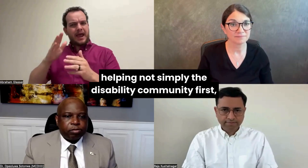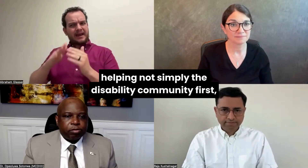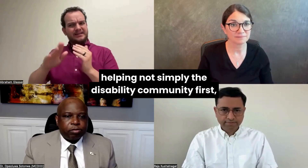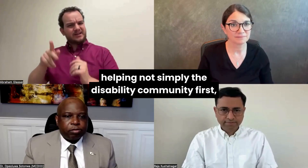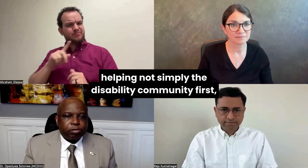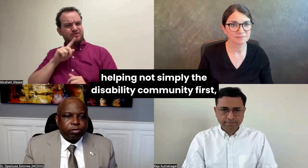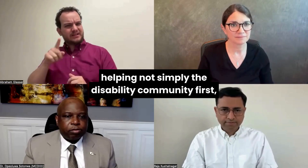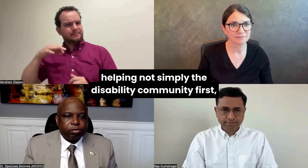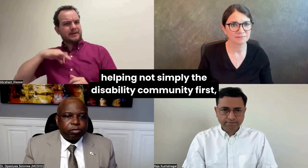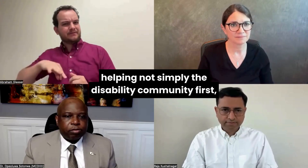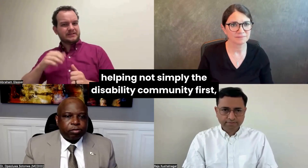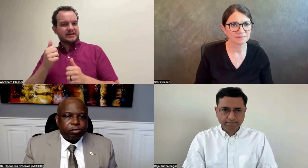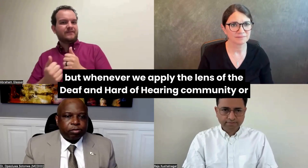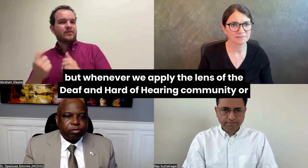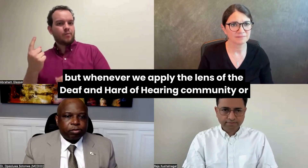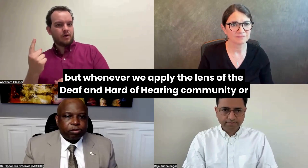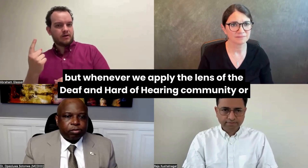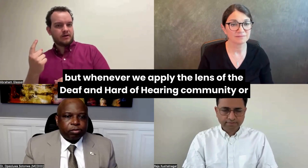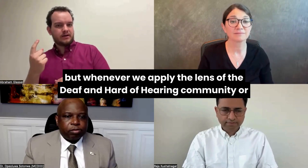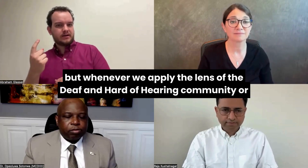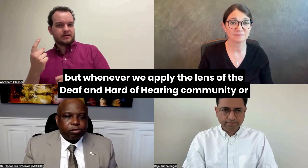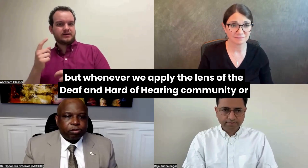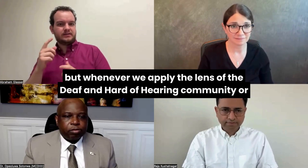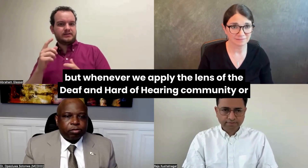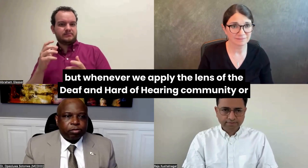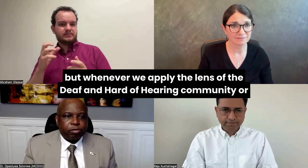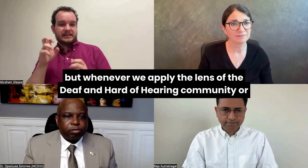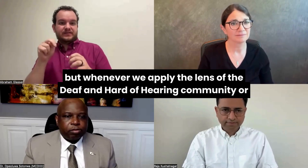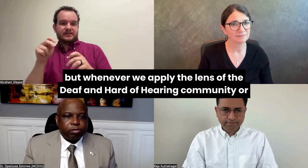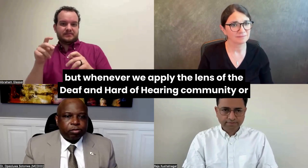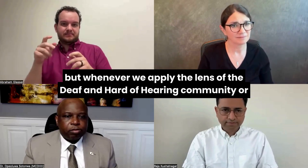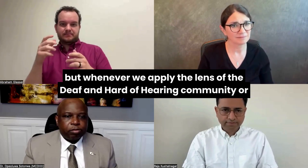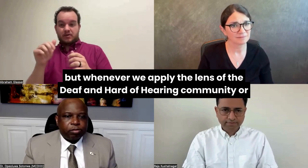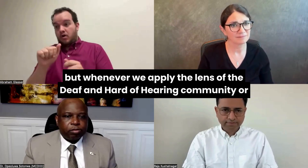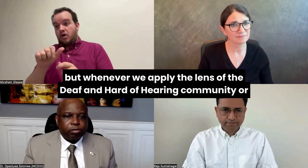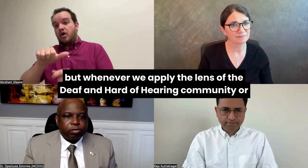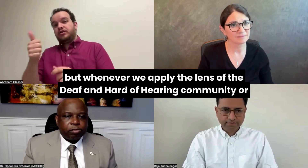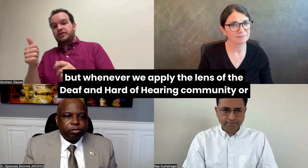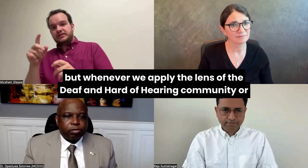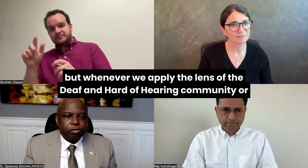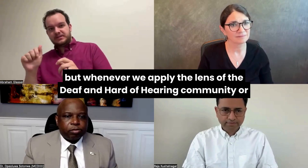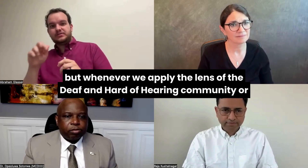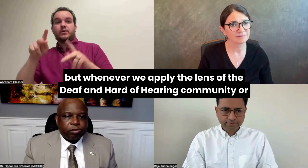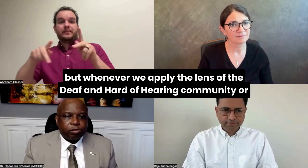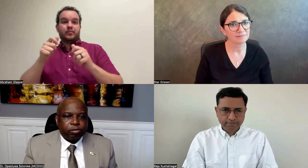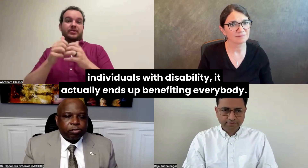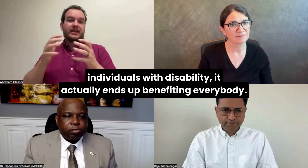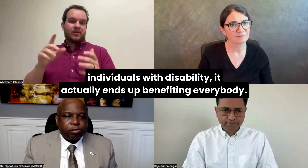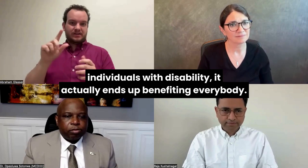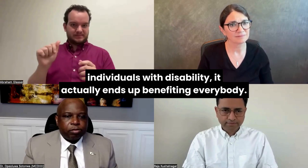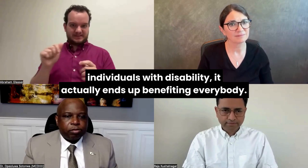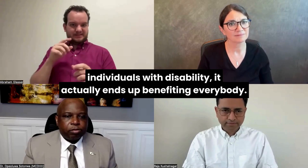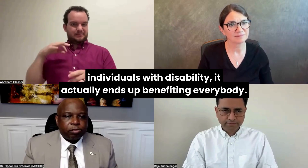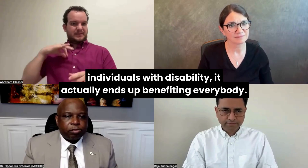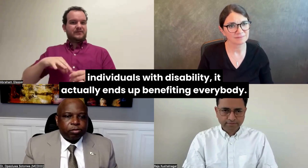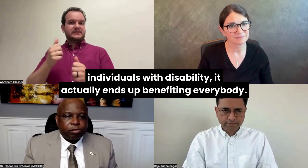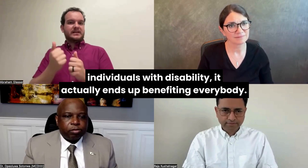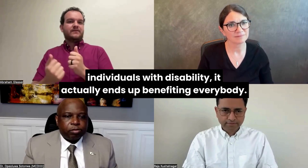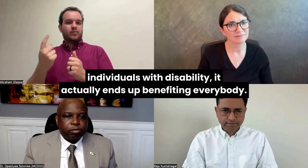but whenever we apply the lens of the Deaf and Hard of Hearing community or individuals with disability, it actually ends up benefiting everybody.